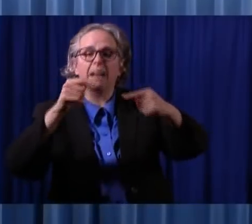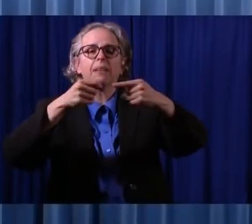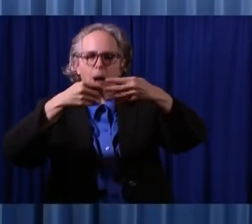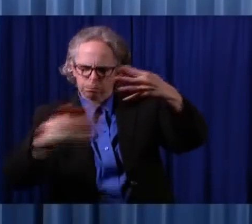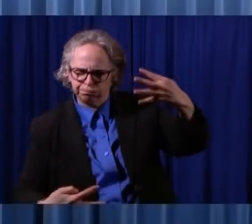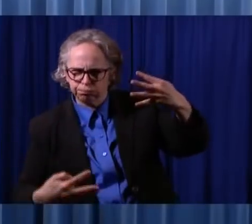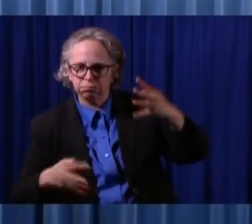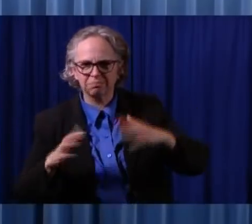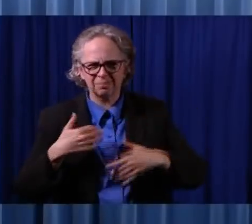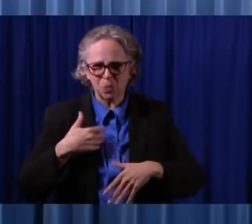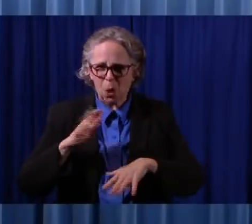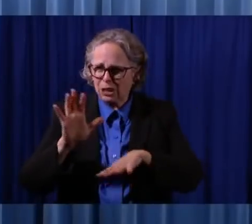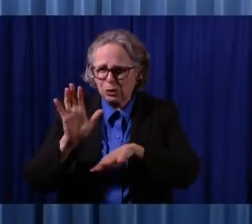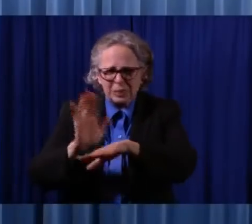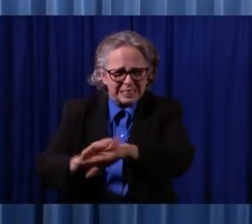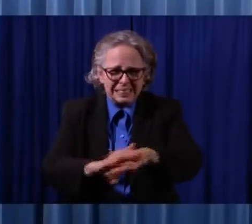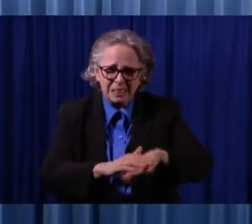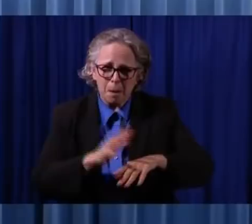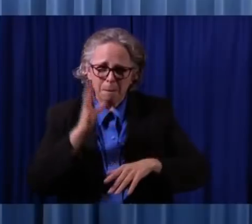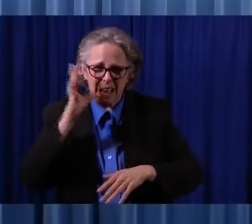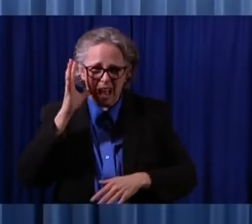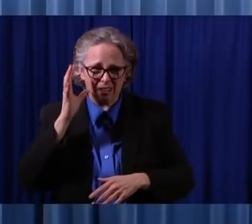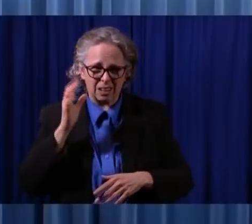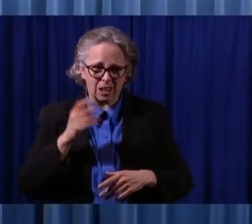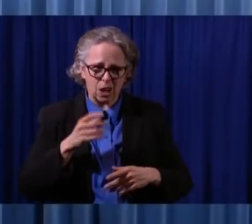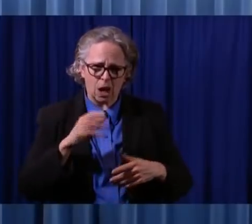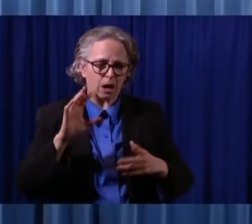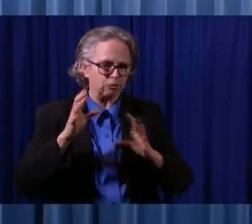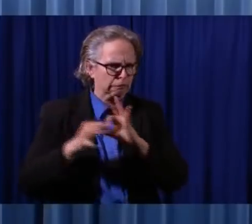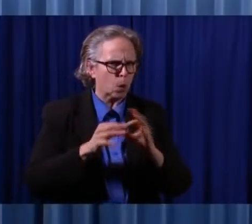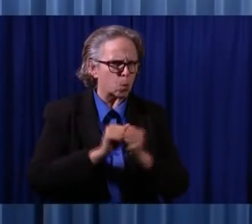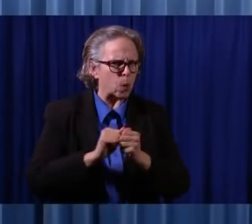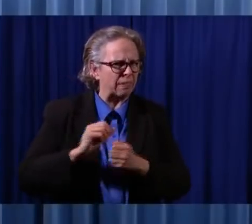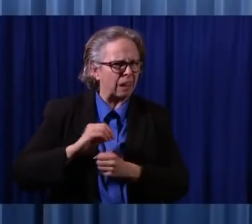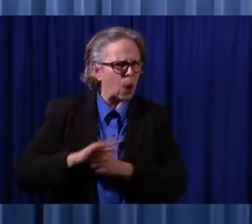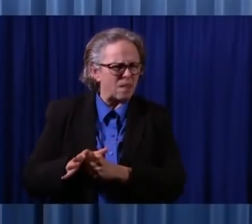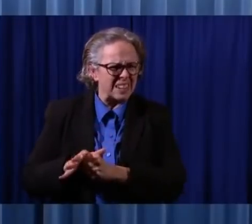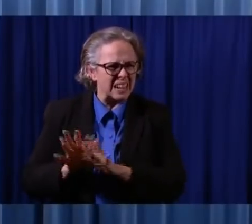BABIES AND CHILDREN'S WEBSITE, INCLUDING A FREQUENTLY ASKED QUESTIONS SECTION FOR PARENTS.